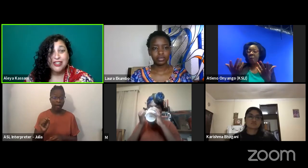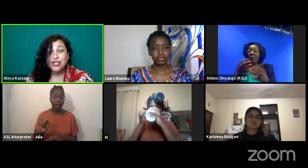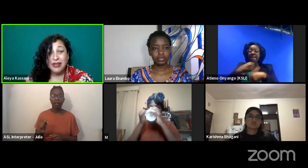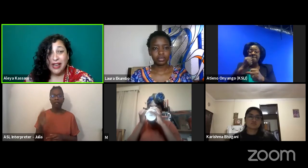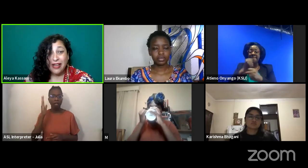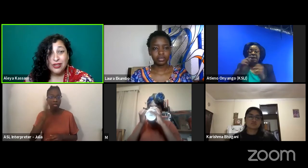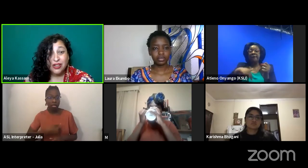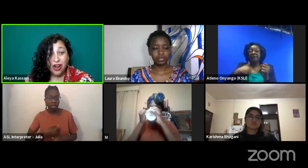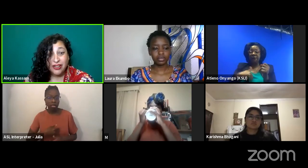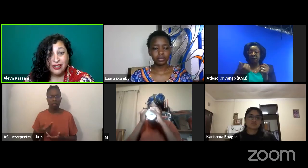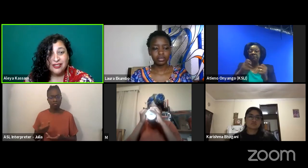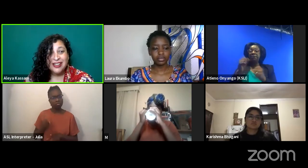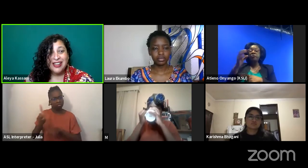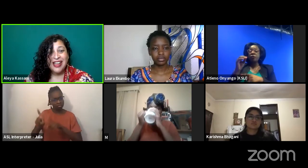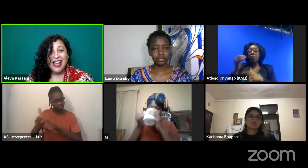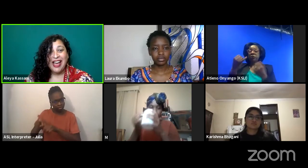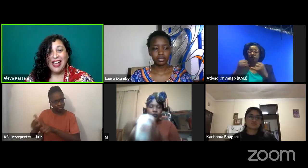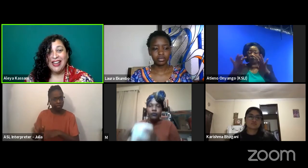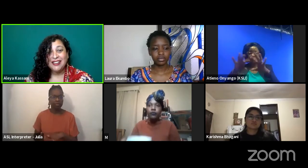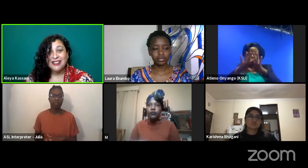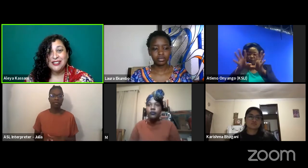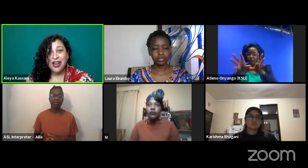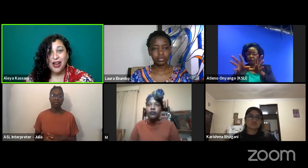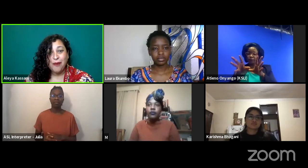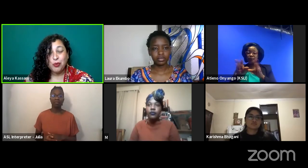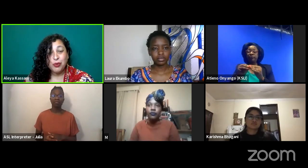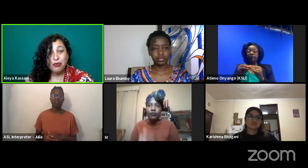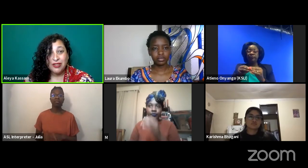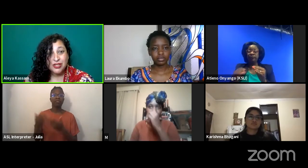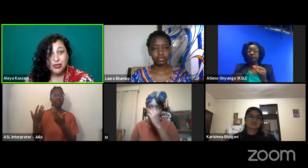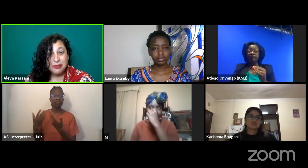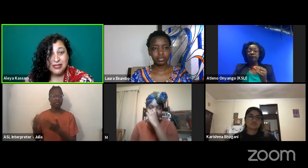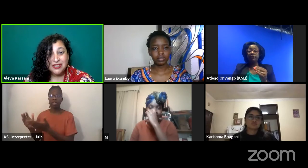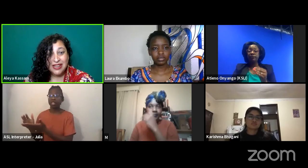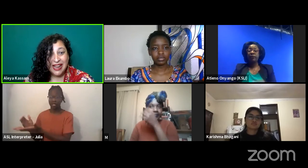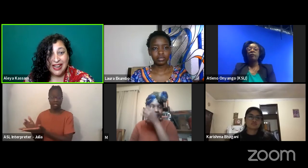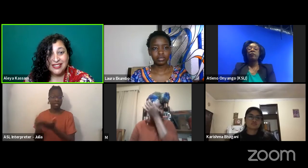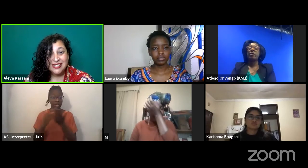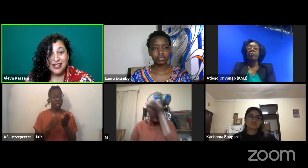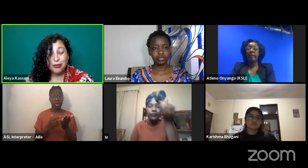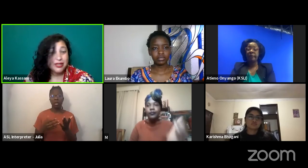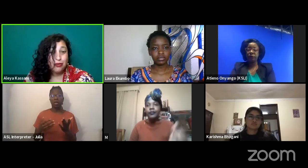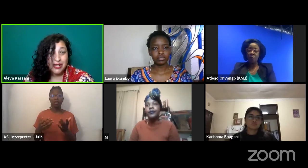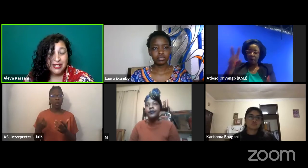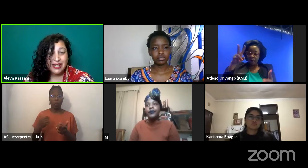And so we gathered in the garden and we read the script and we did a reading.